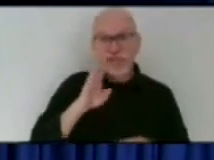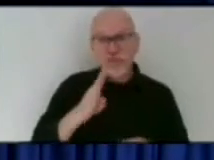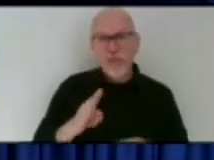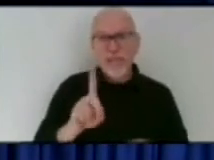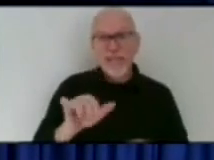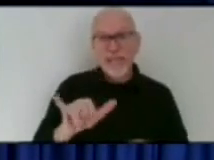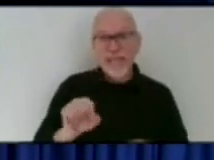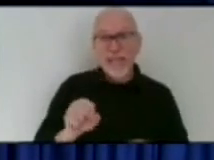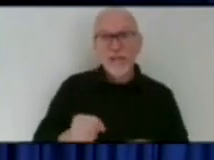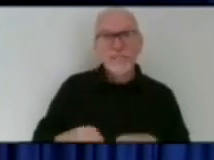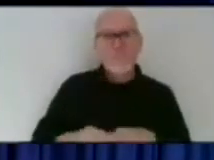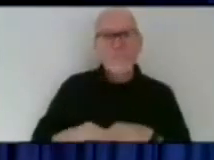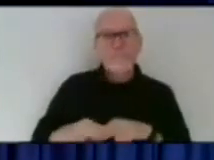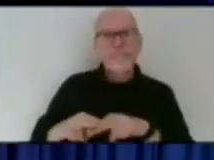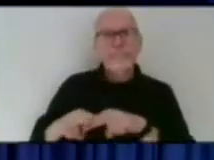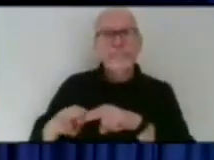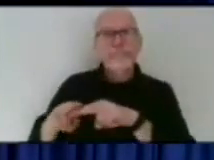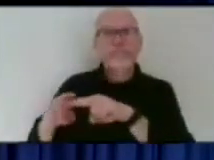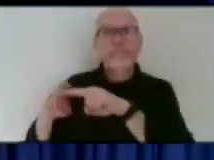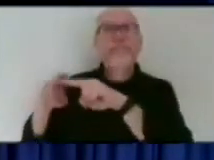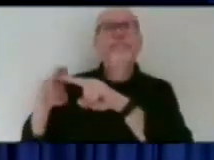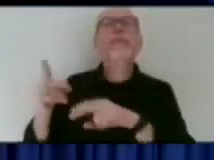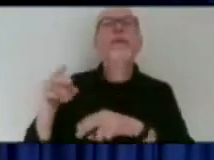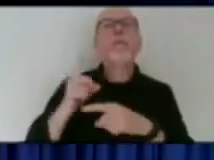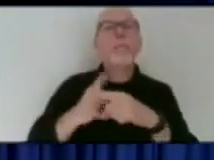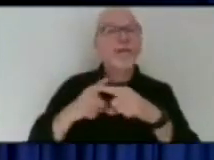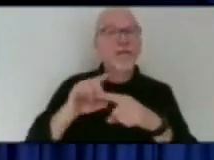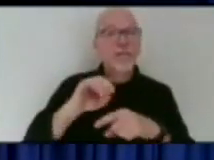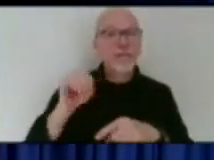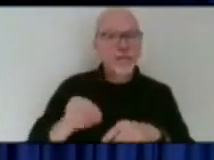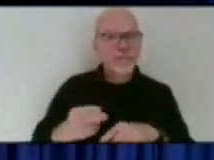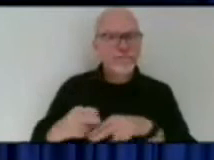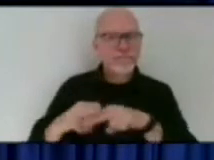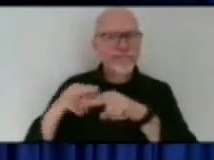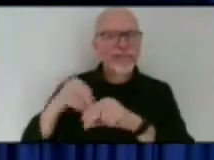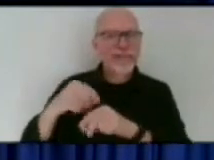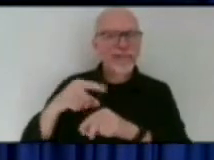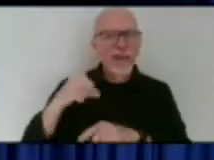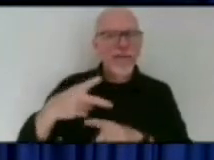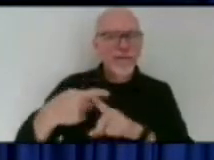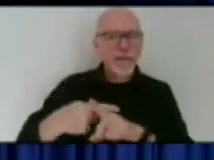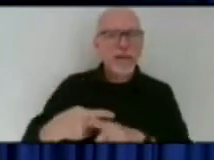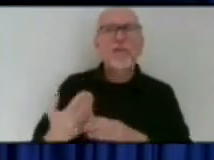you pointed out the positivity rate has been rising for the last month and a half. The number of new cases has been rising for the last month and a half.